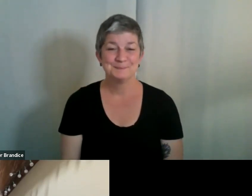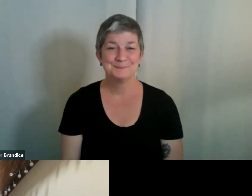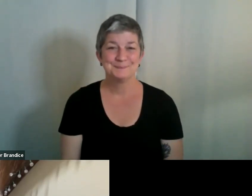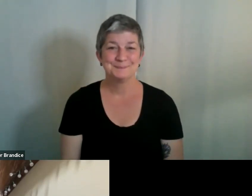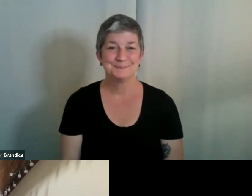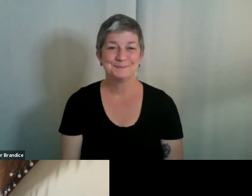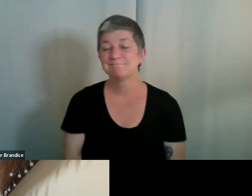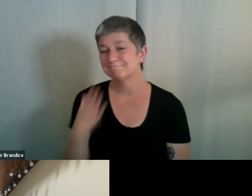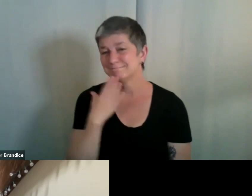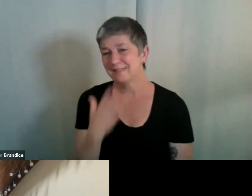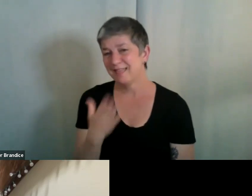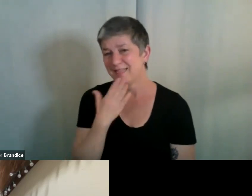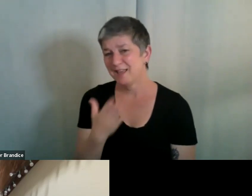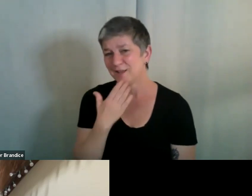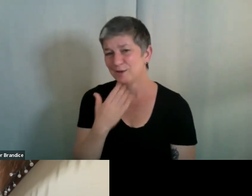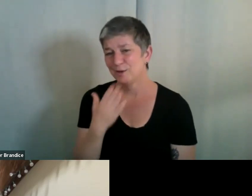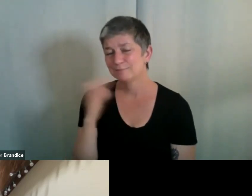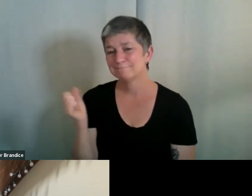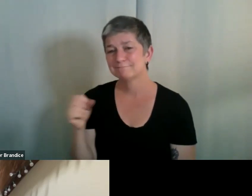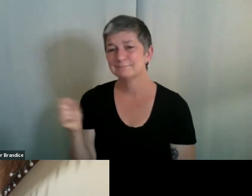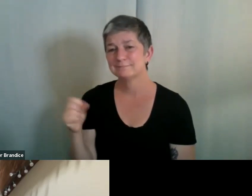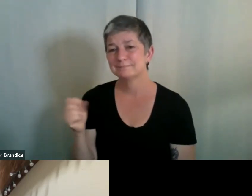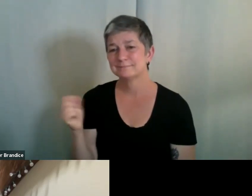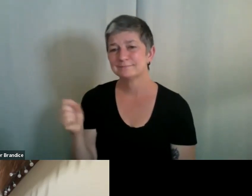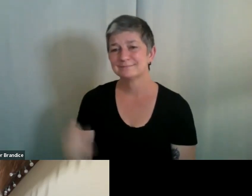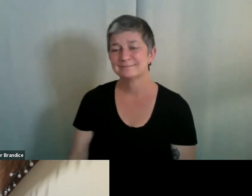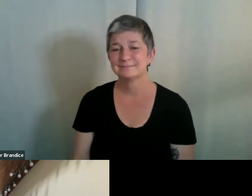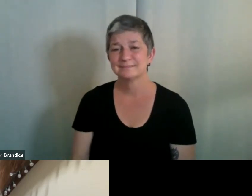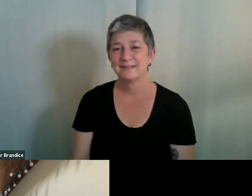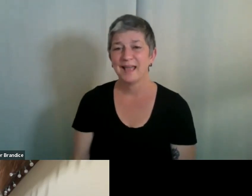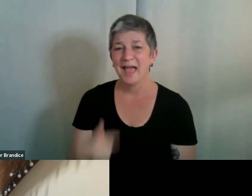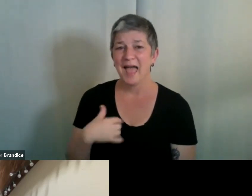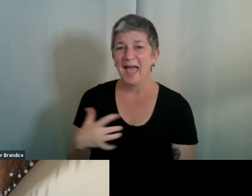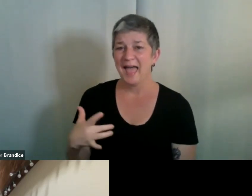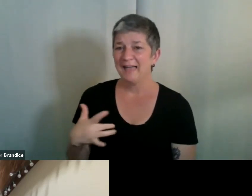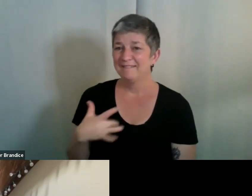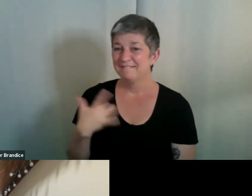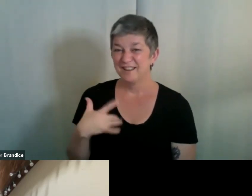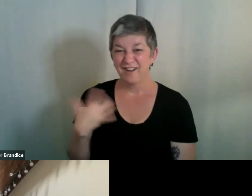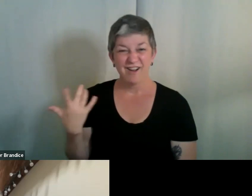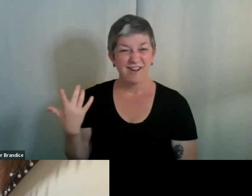Thank you. Yeah, I felt a lot of the time when I was teaching